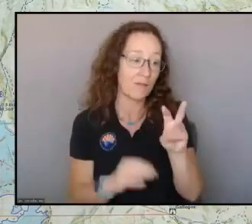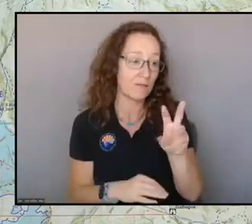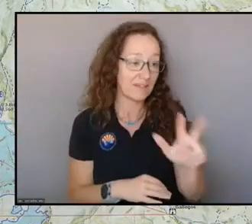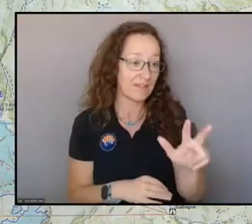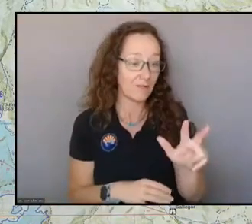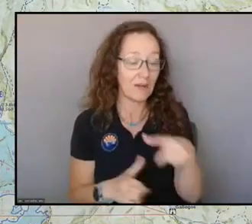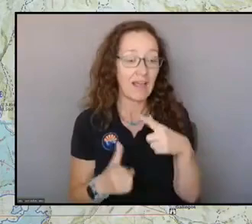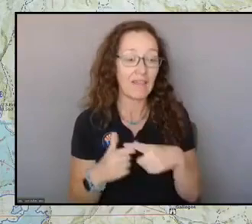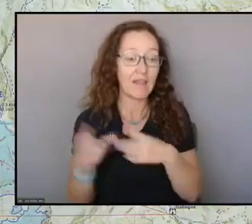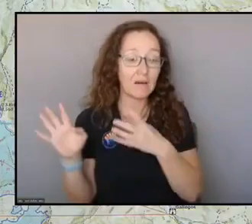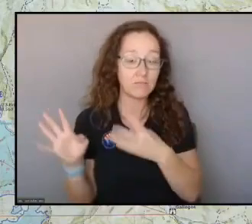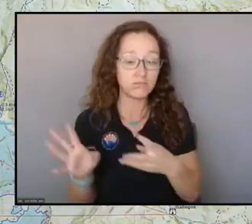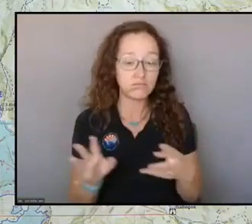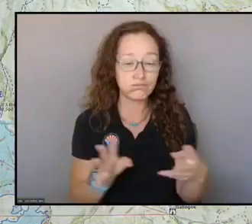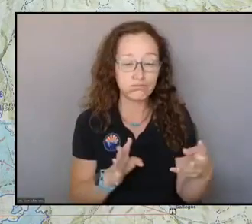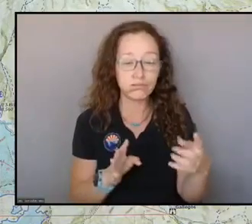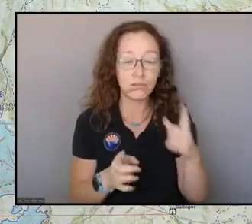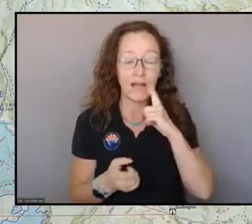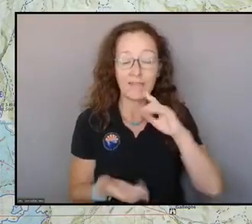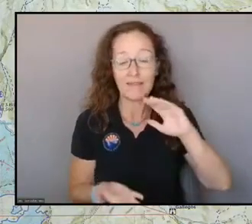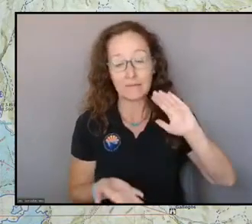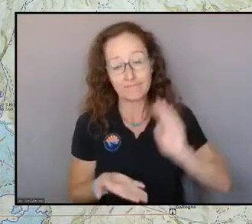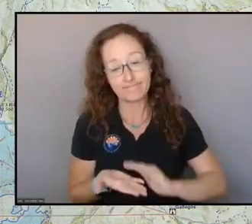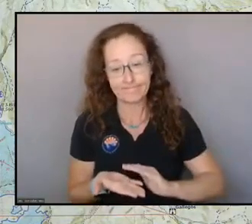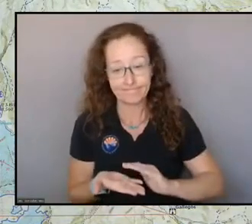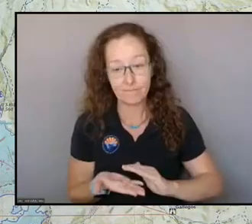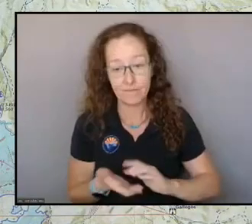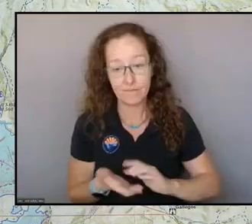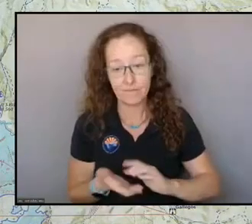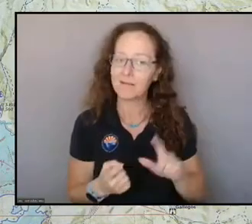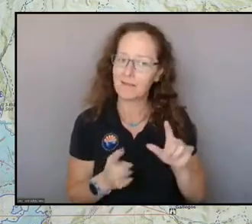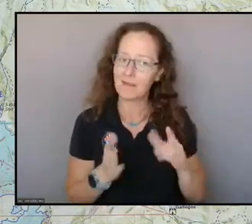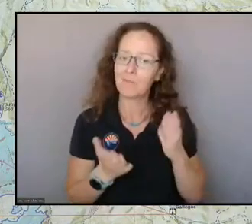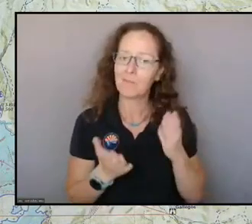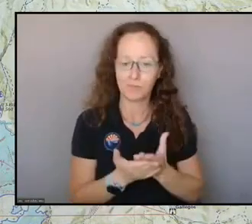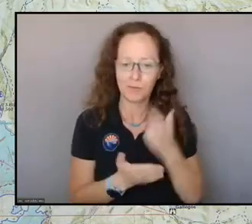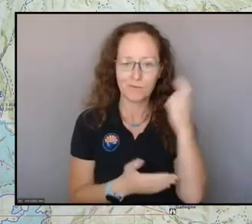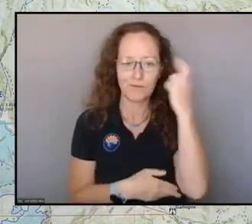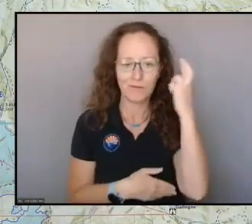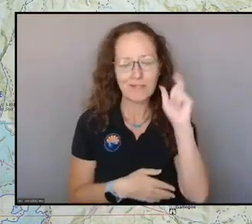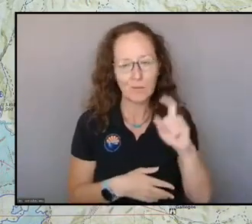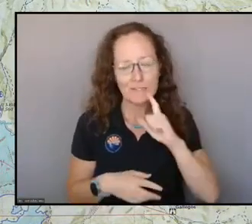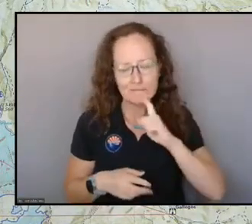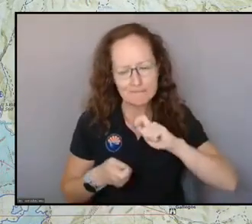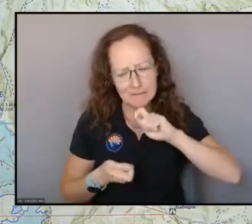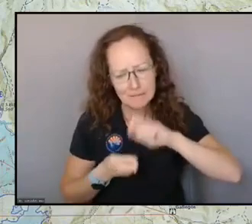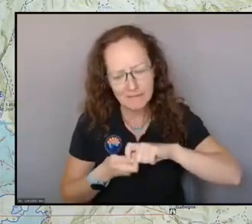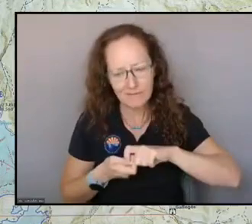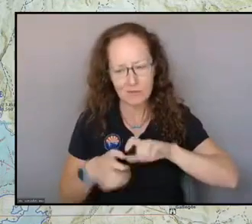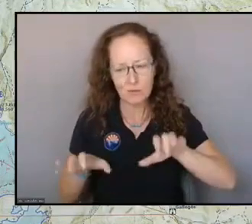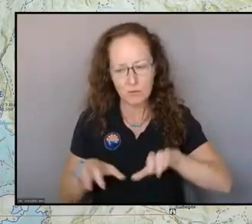BUT IT JUST VALIDATES THE NEED TO DO THAT METICULOUS WORK.